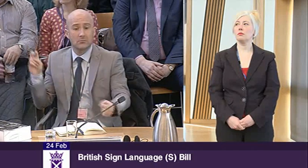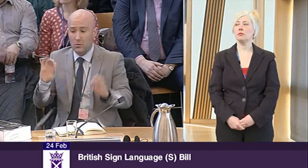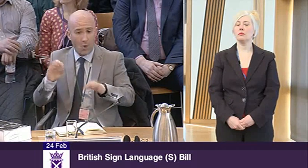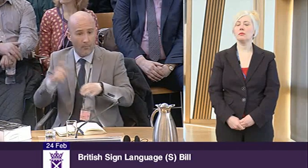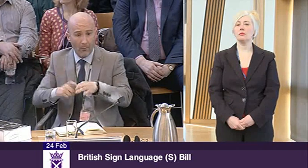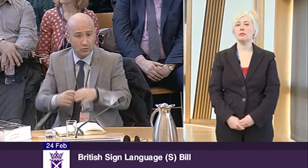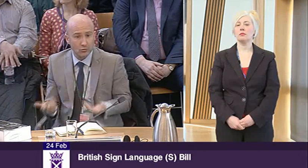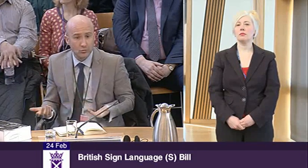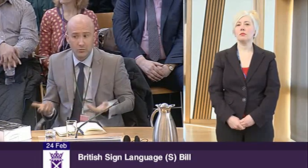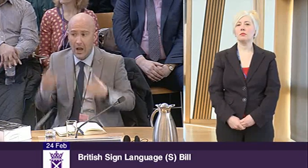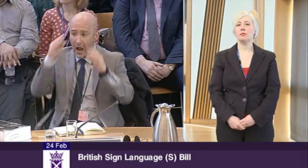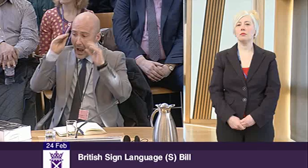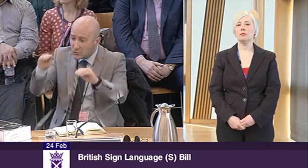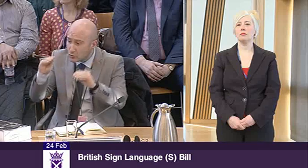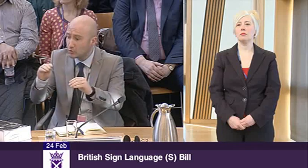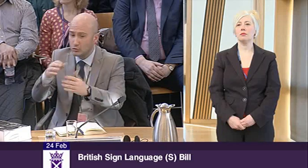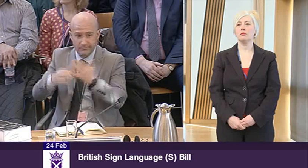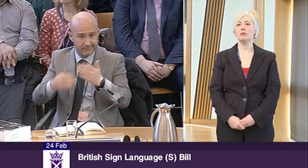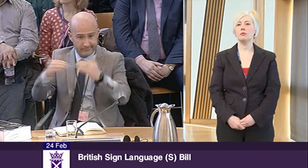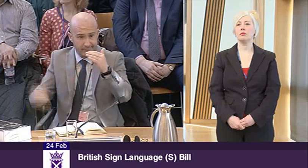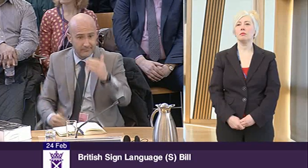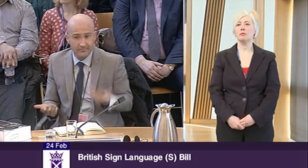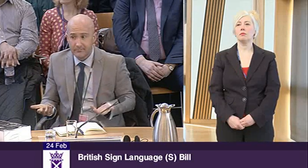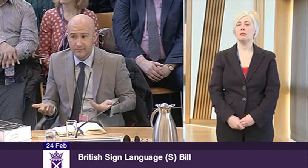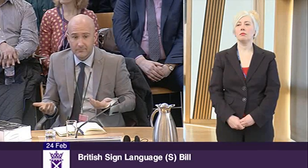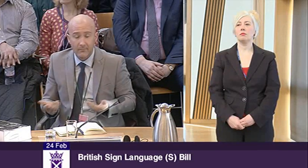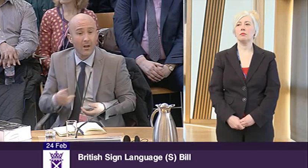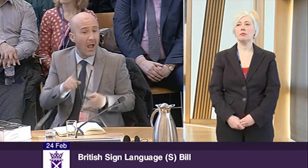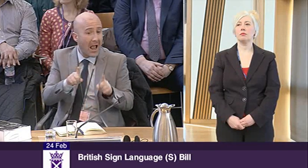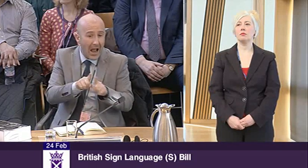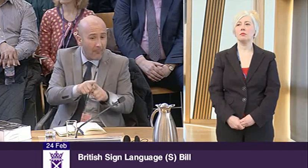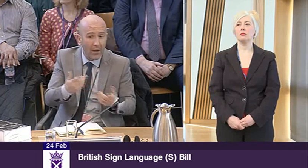treatment, and people are having problems with accessing college courses and are withdrawing